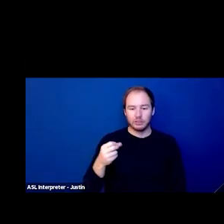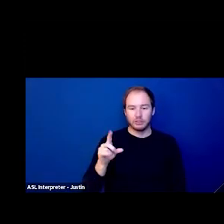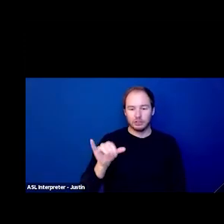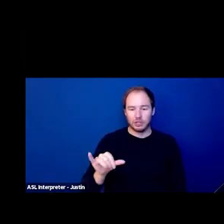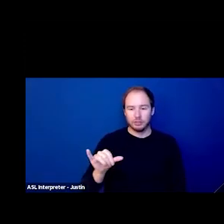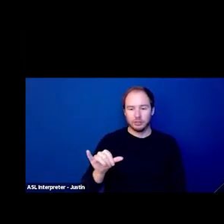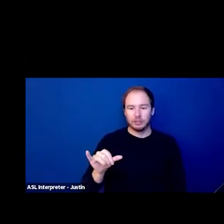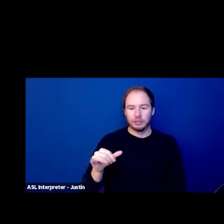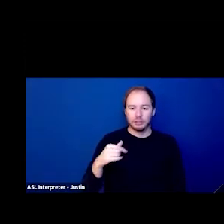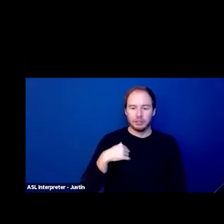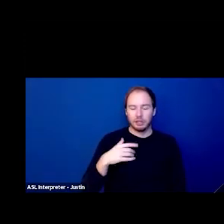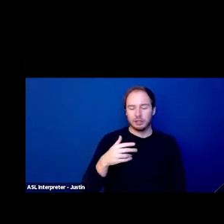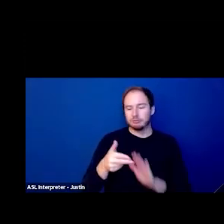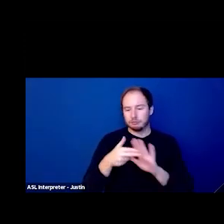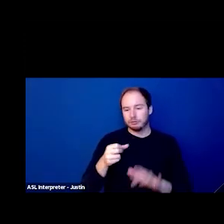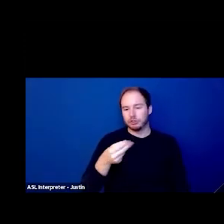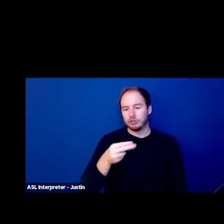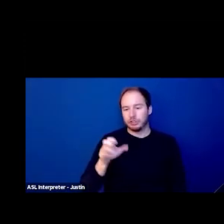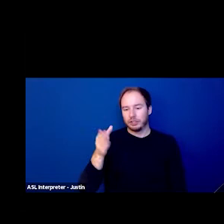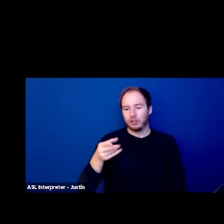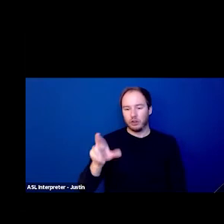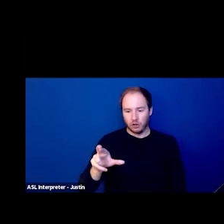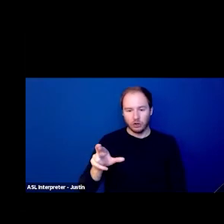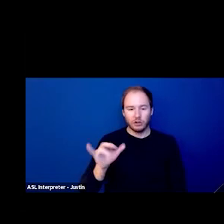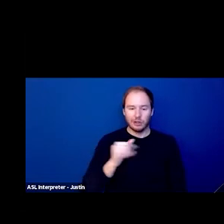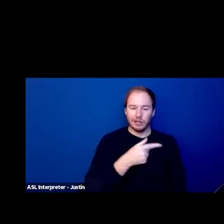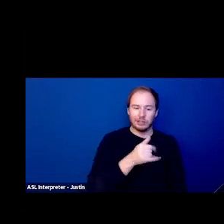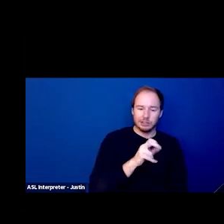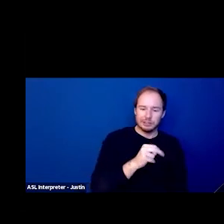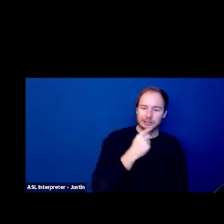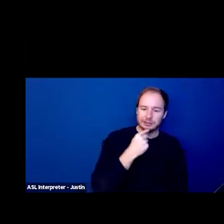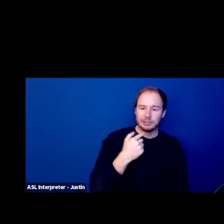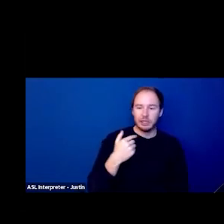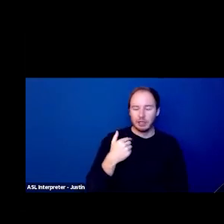I use she/her pronouns, and like Gillian said, I am the Continuum of Care Administrator,